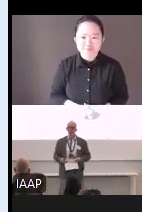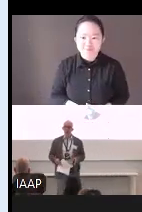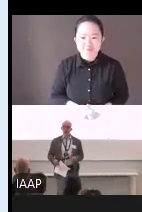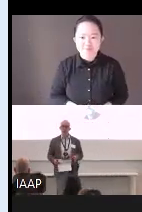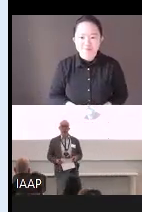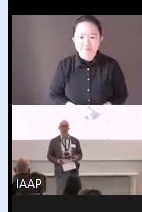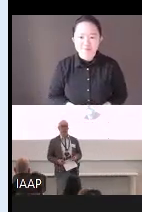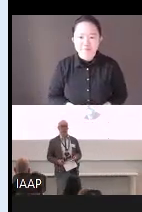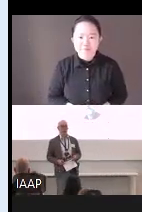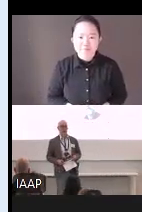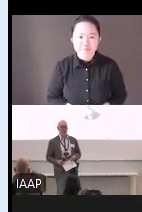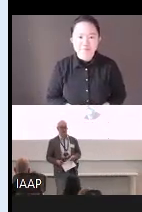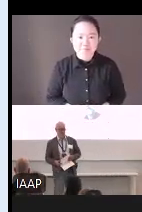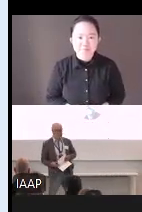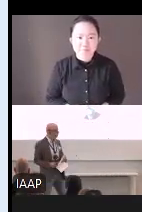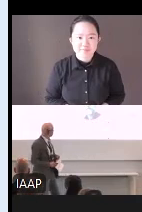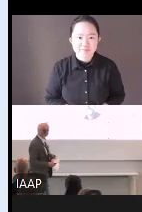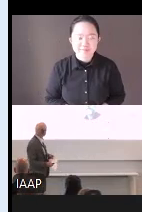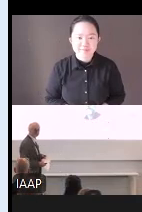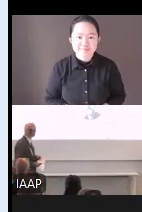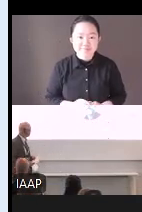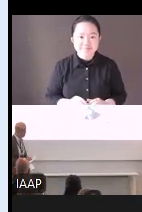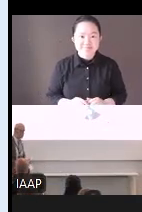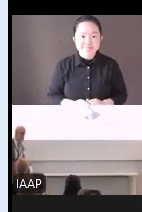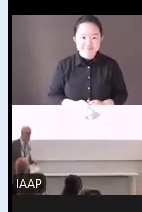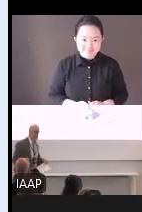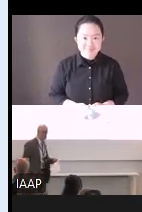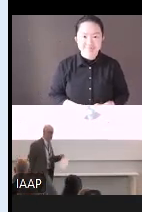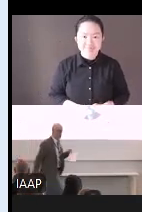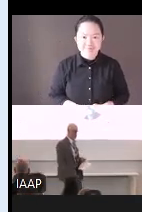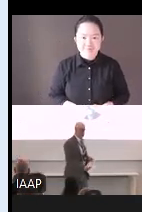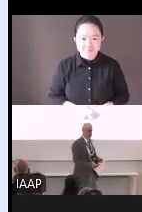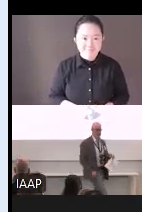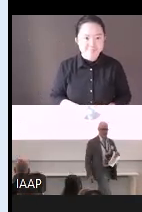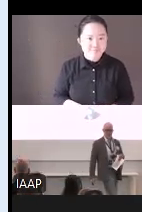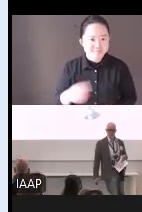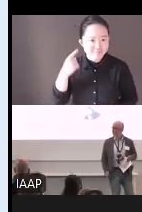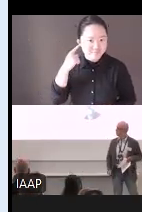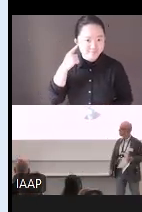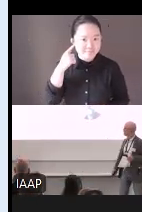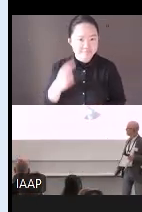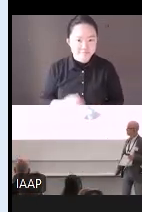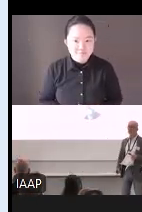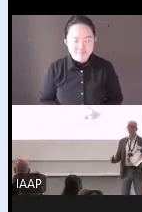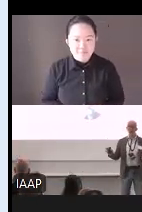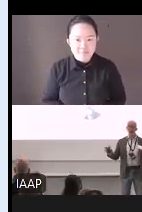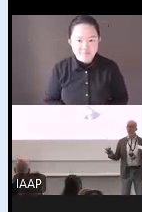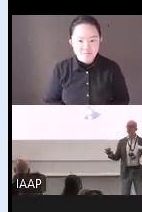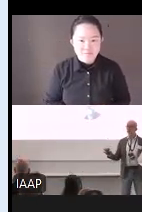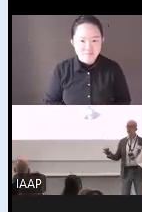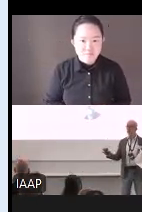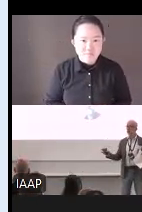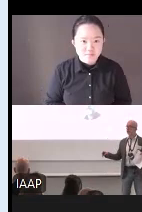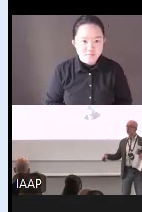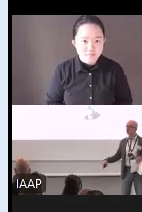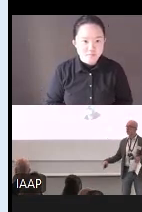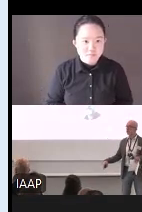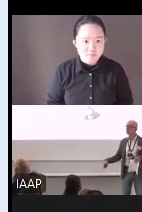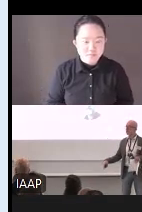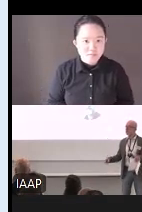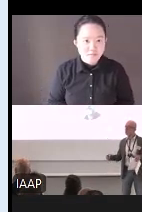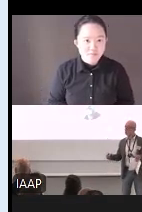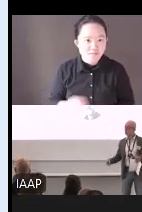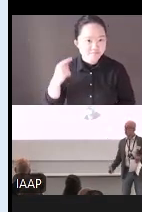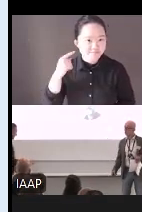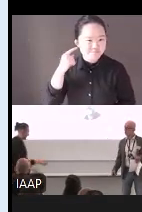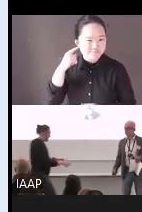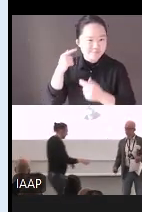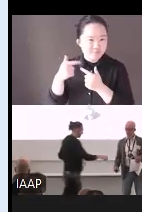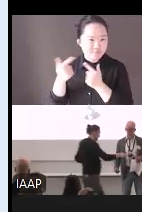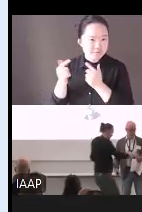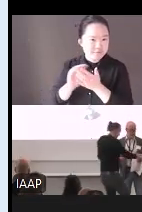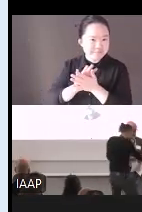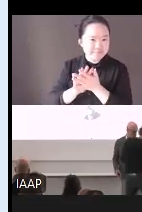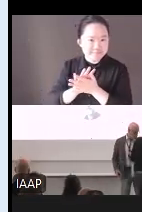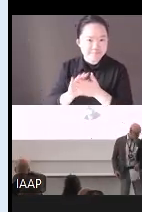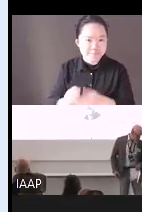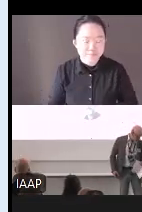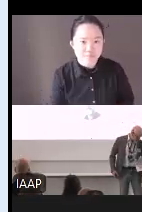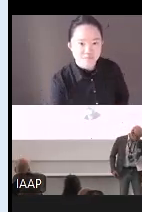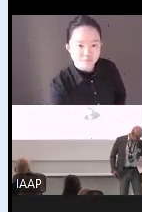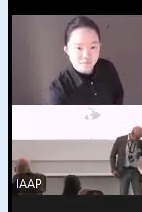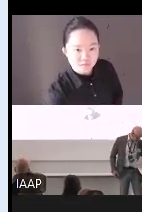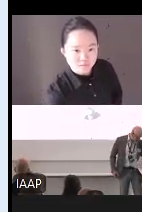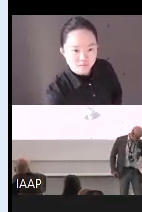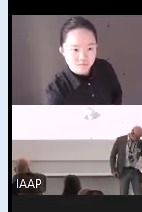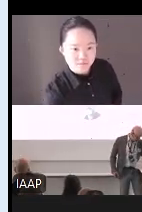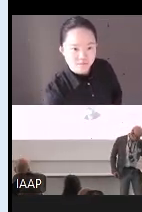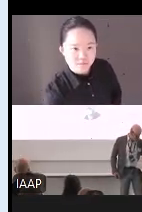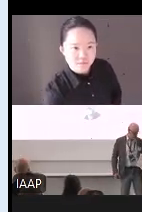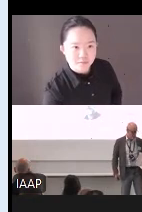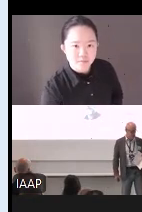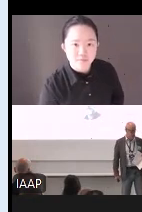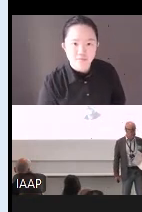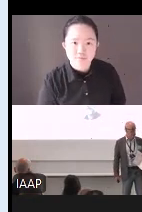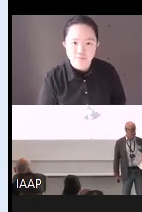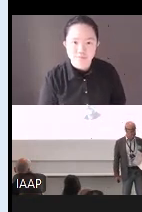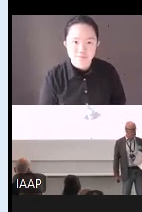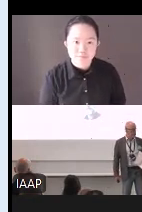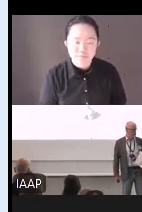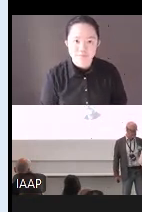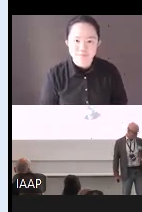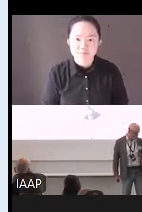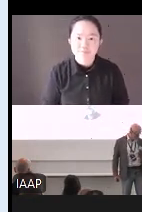(Microphone is off)